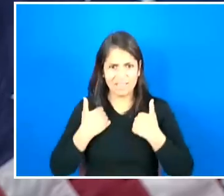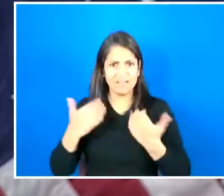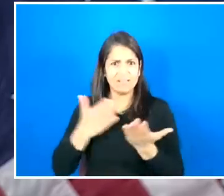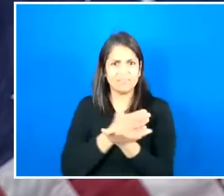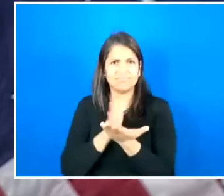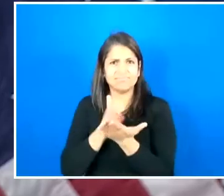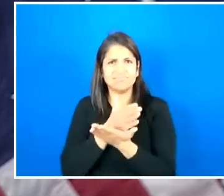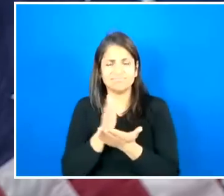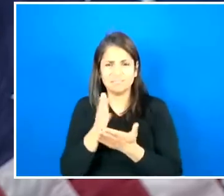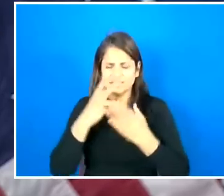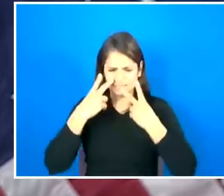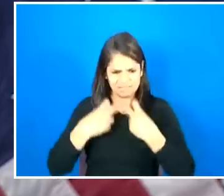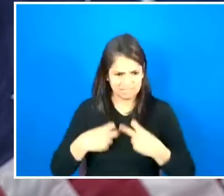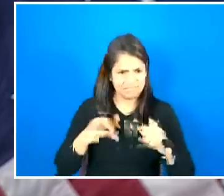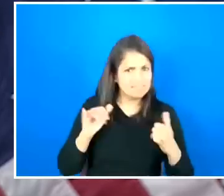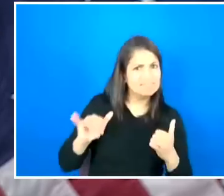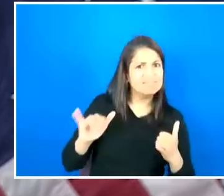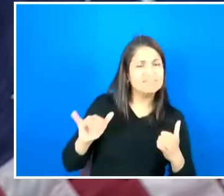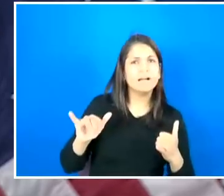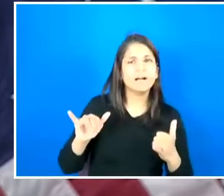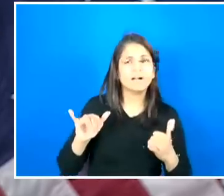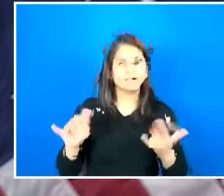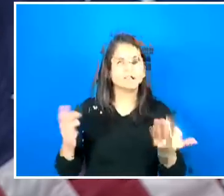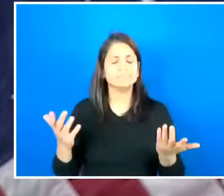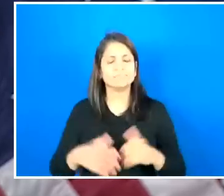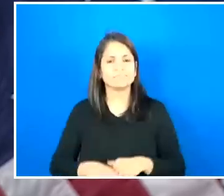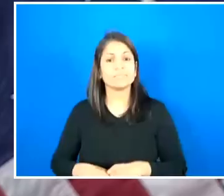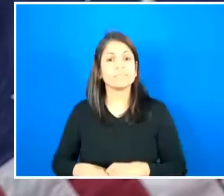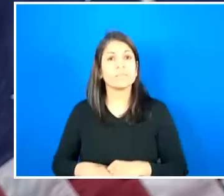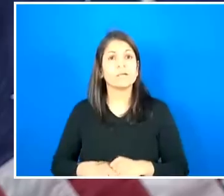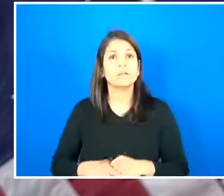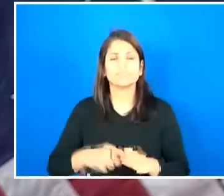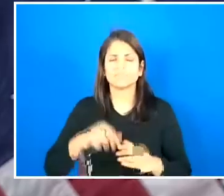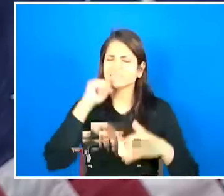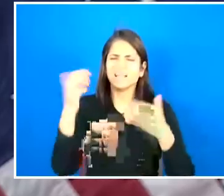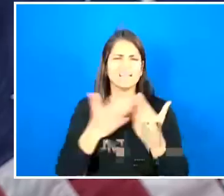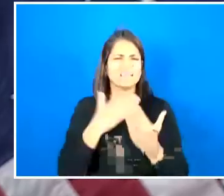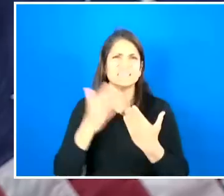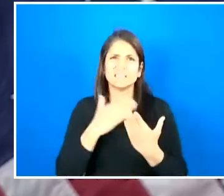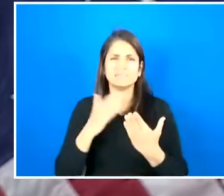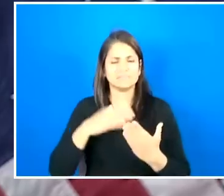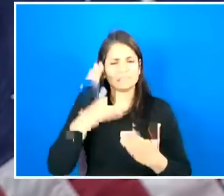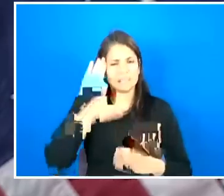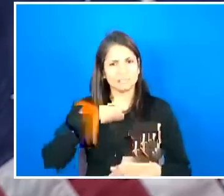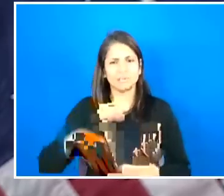TIME. YOU'ER BIENG AESKD O TMA KE SENSE OF THIS CRISIS IN YOUR OWN LIVESH WILE GOING THROUGH EVERYTHING ELSE YOGOU ROTHUGH AS